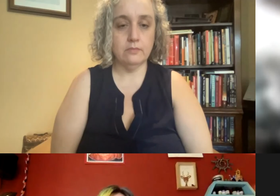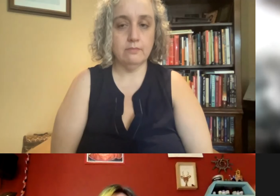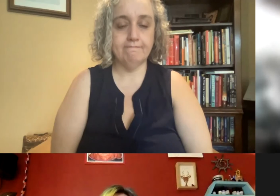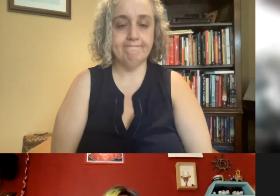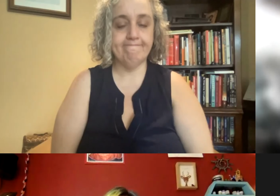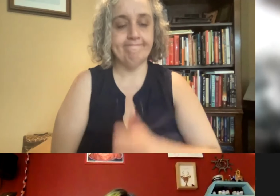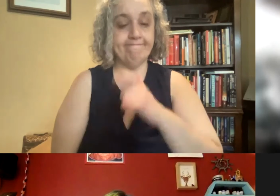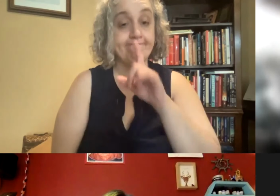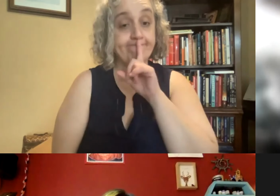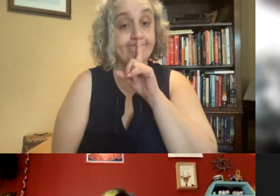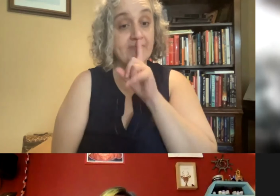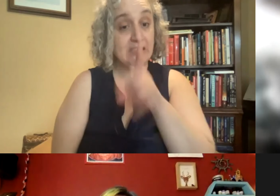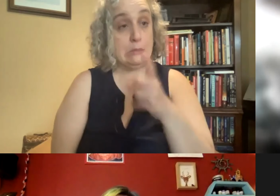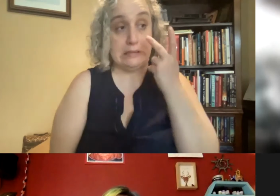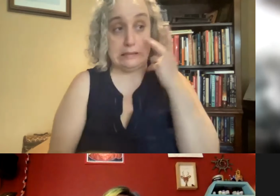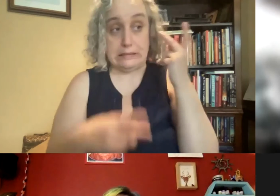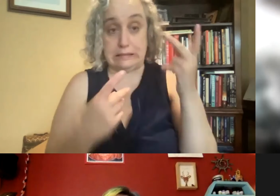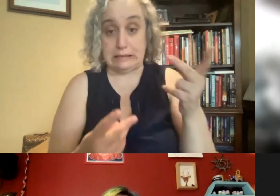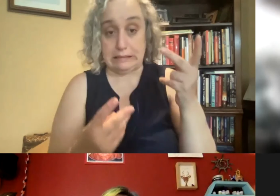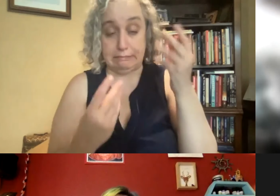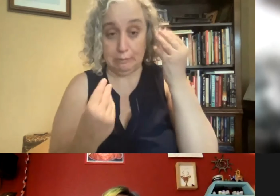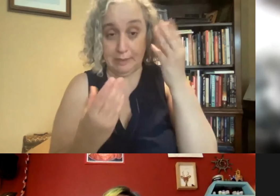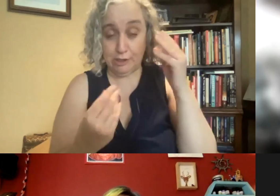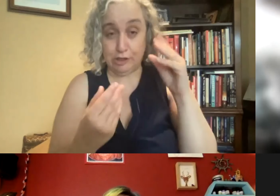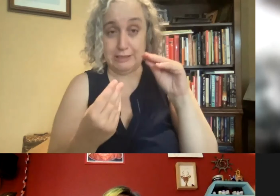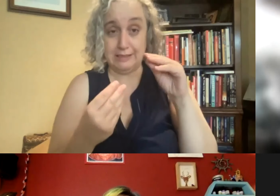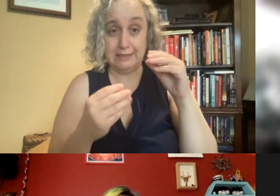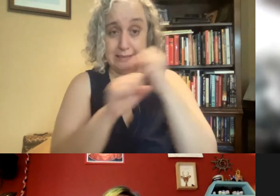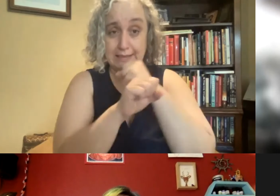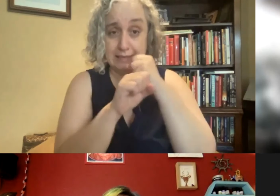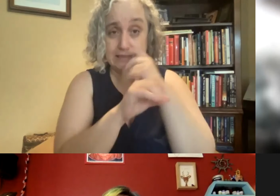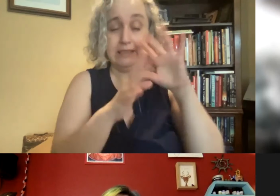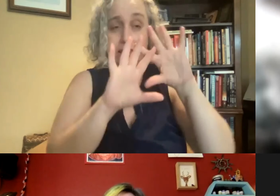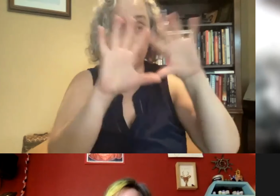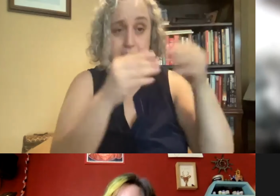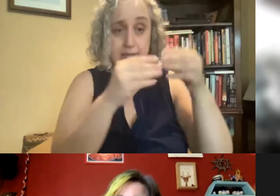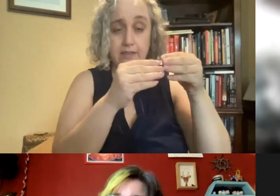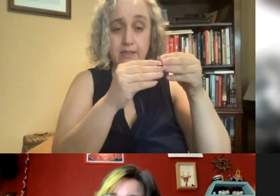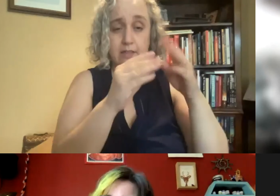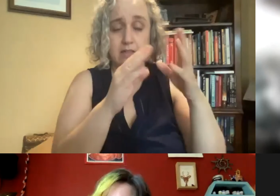when you look at the statistics, there is, what did I hear recently?